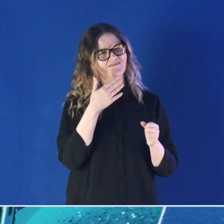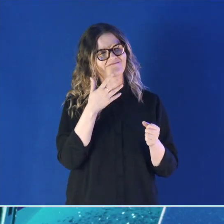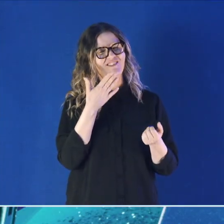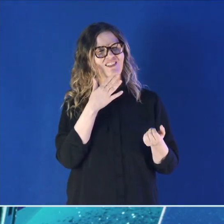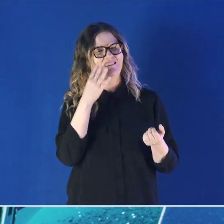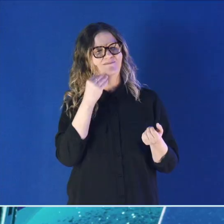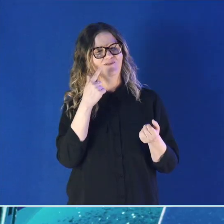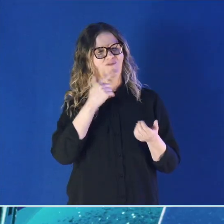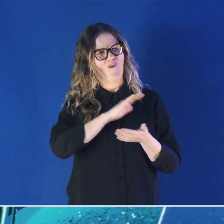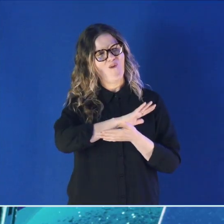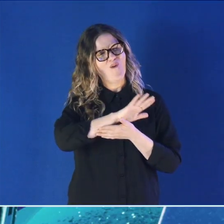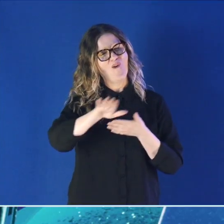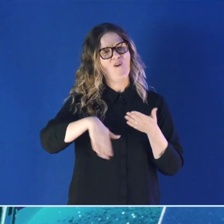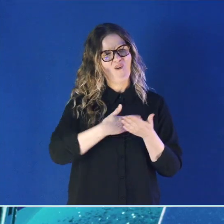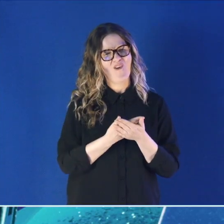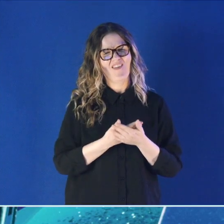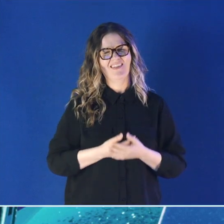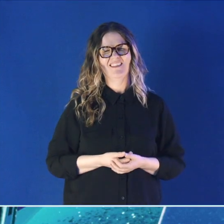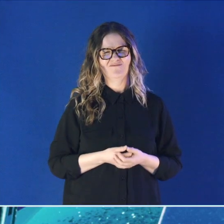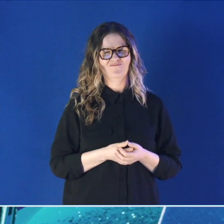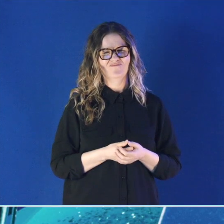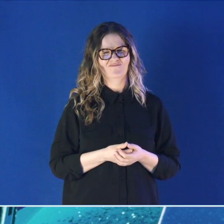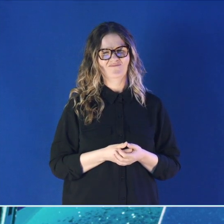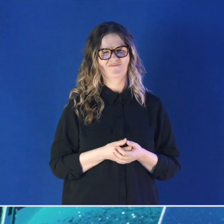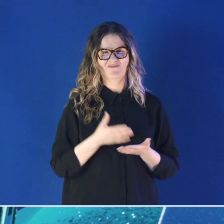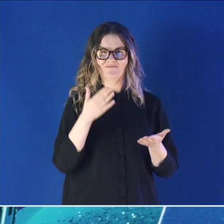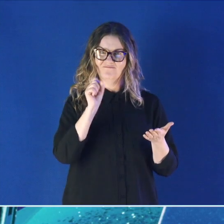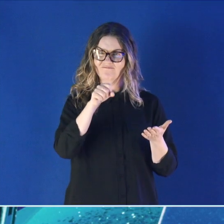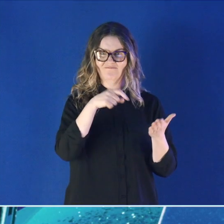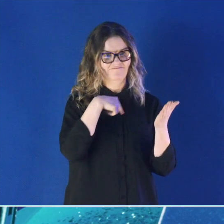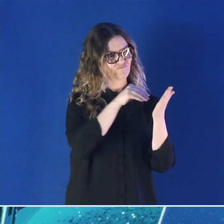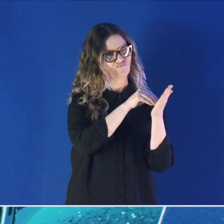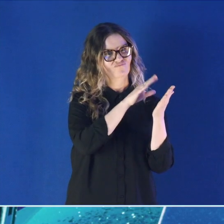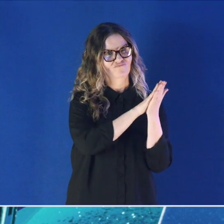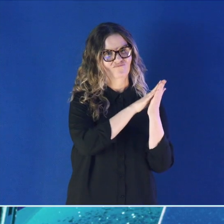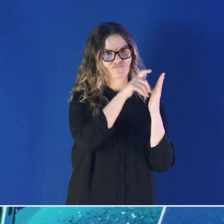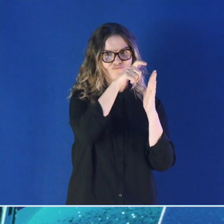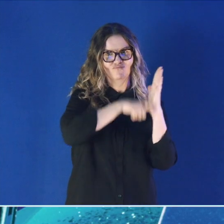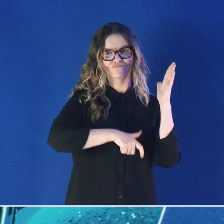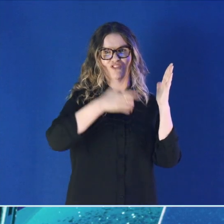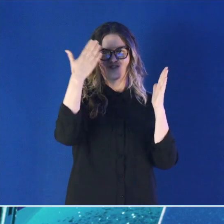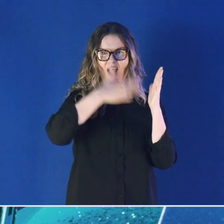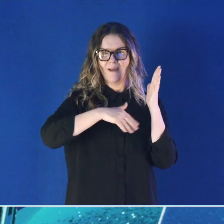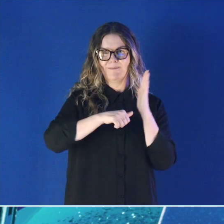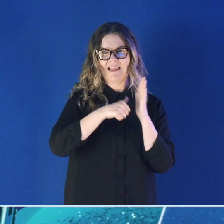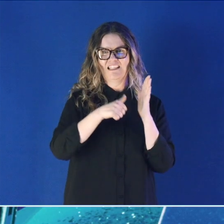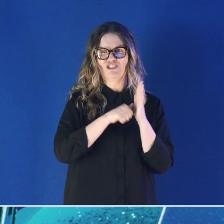And now Jerred is going to be, OneCourt is going to be in the actual World Cup.